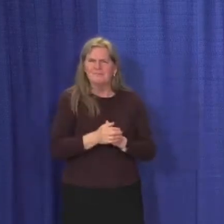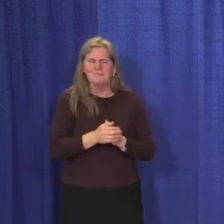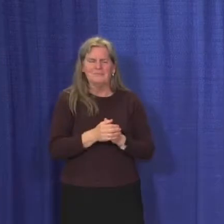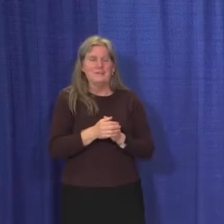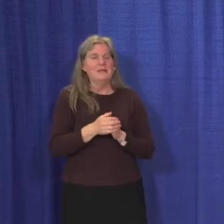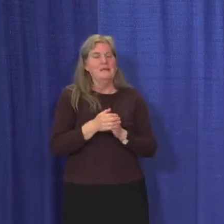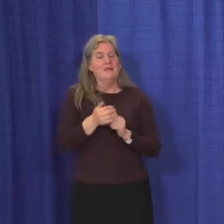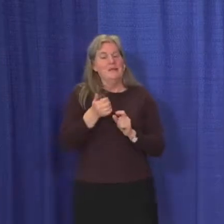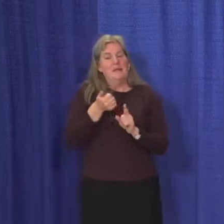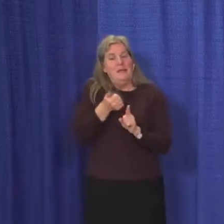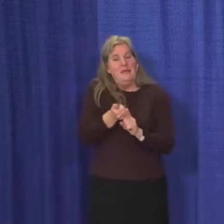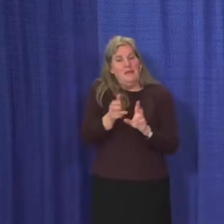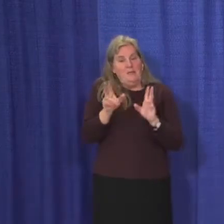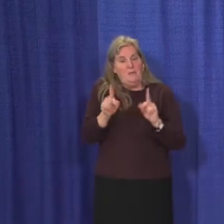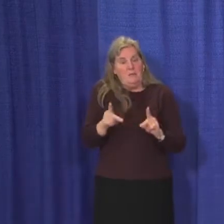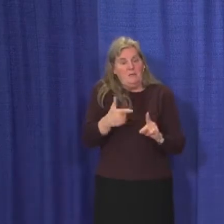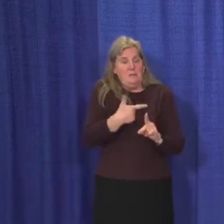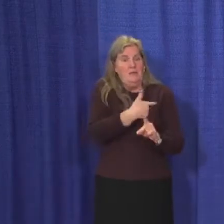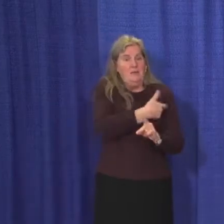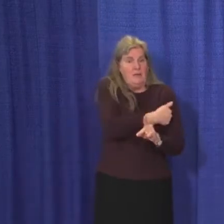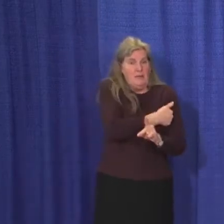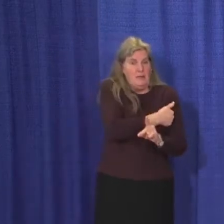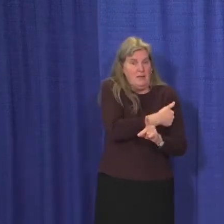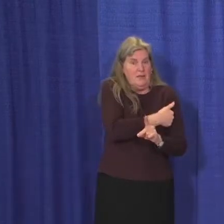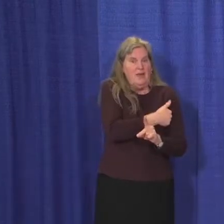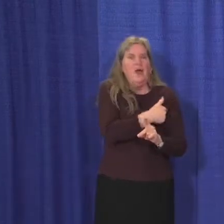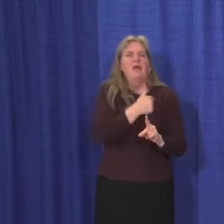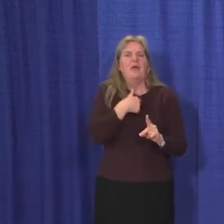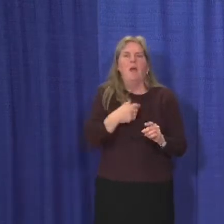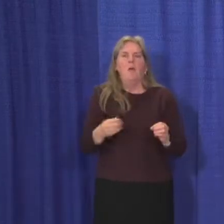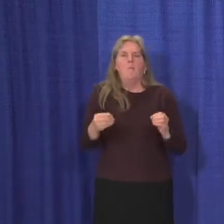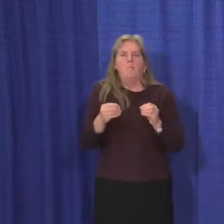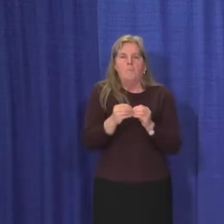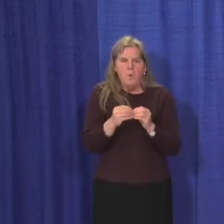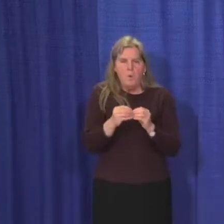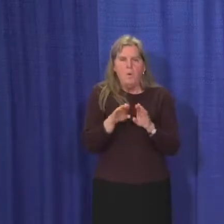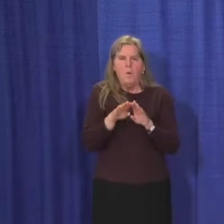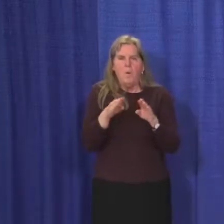with each additional vaccination we are getting a bit closer to